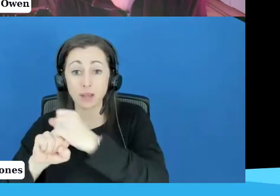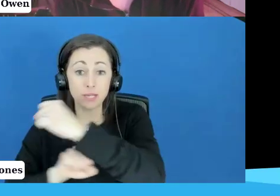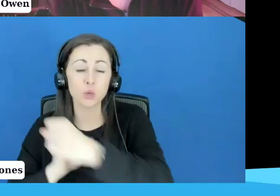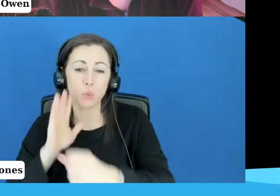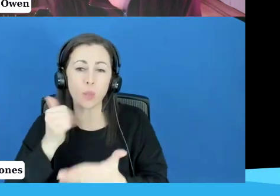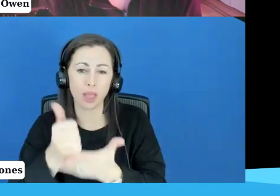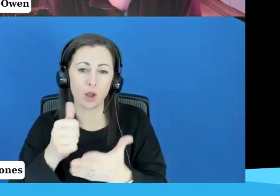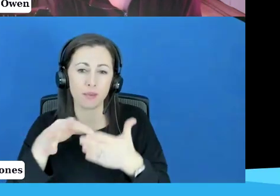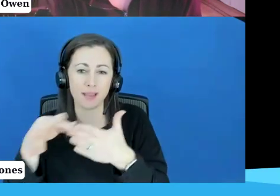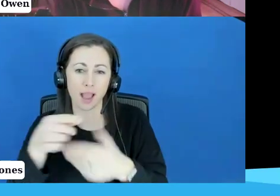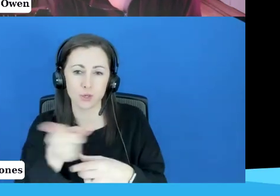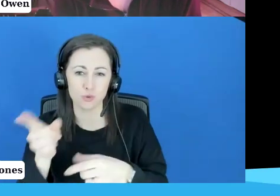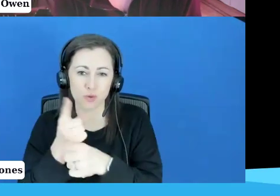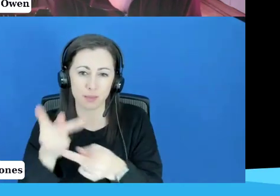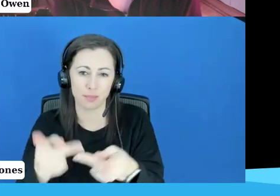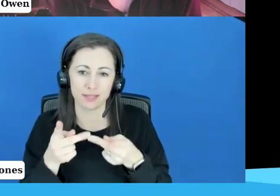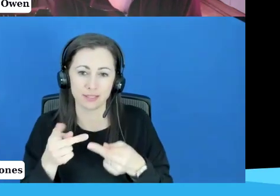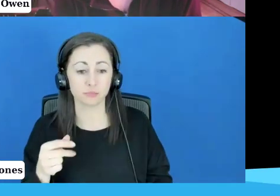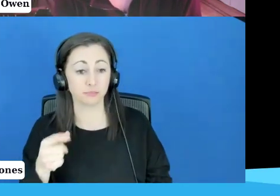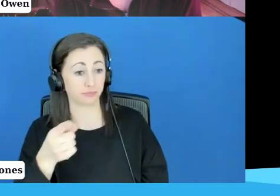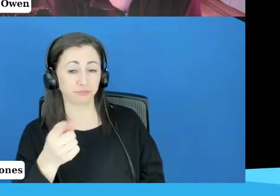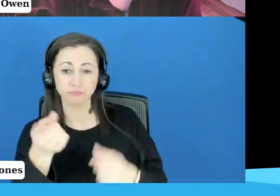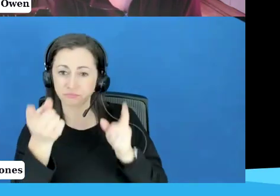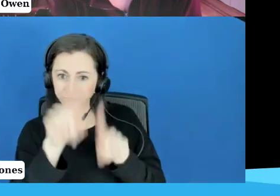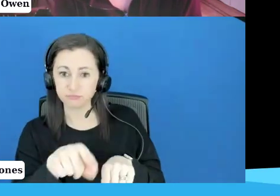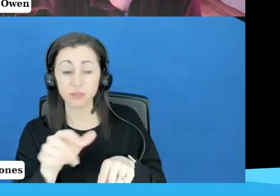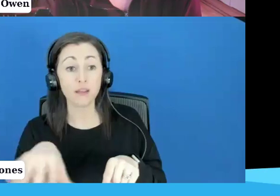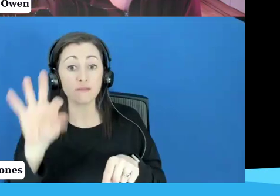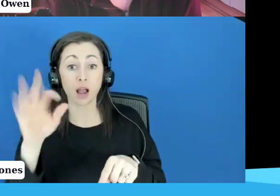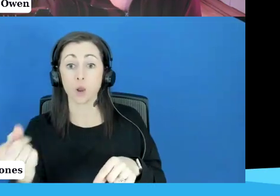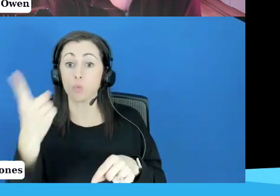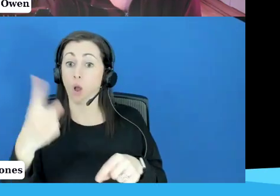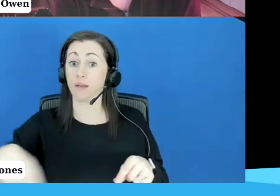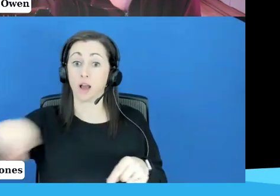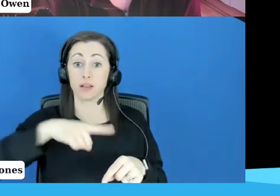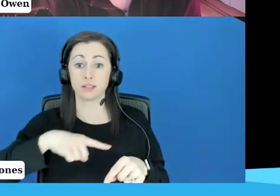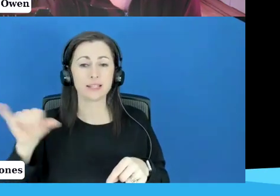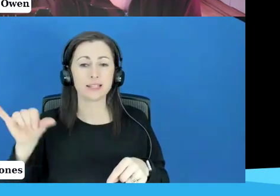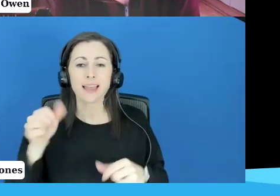Like Jessie said, if you can find one of us, everybody is like, we're like a sisterhood of individuals.